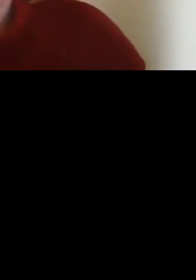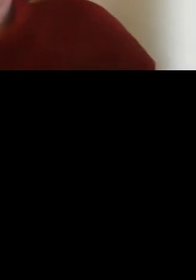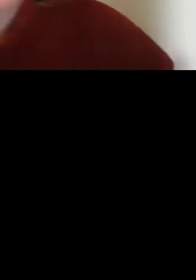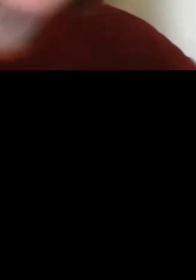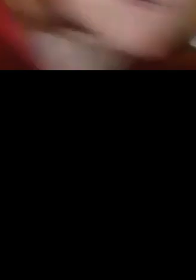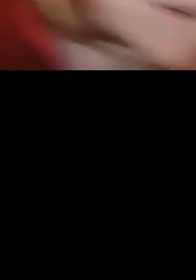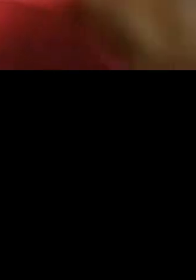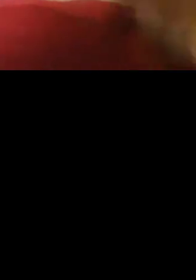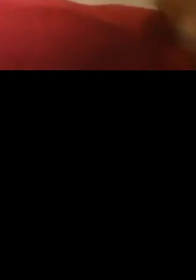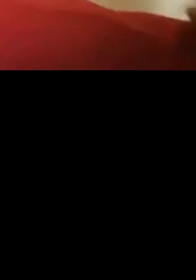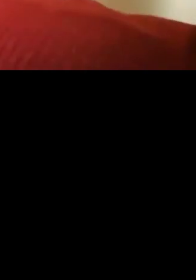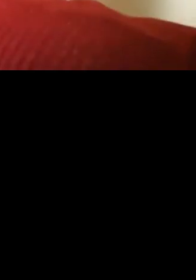Scarlett Gibb: Big green button.